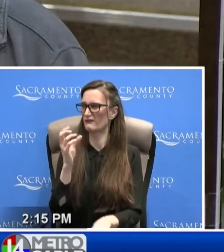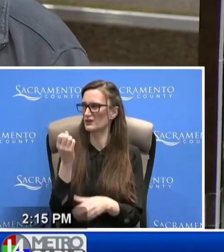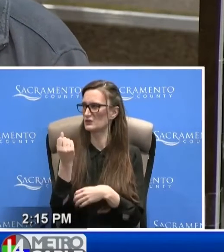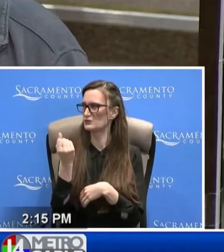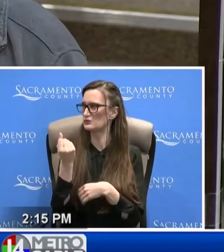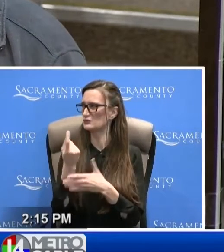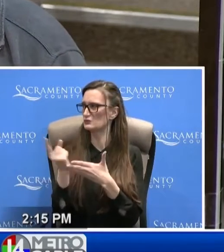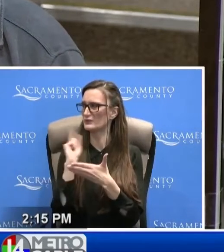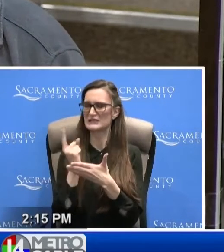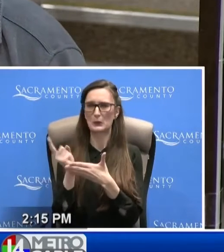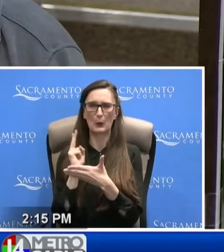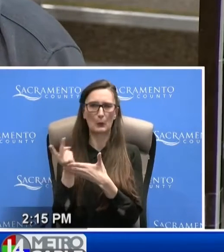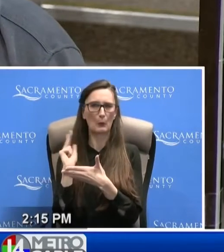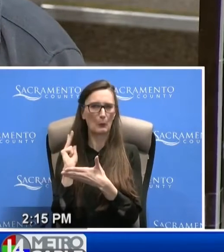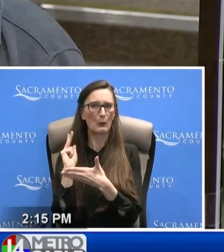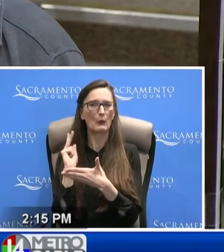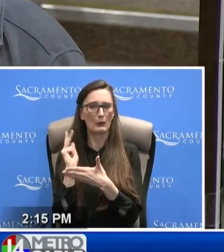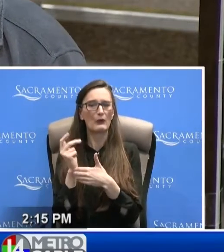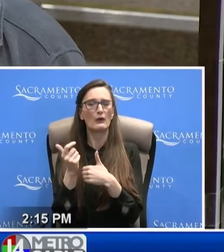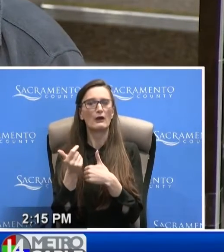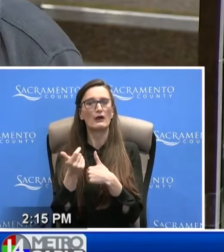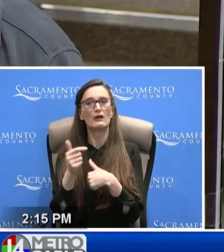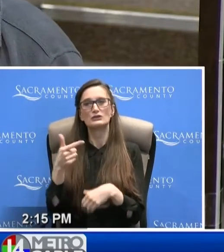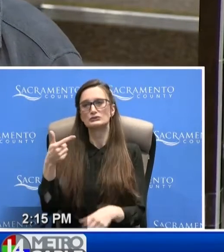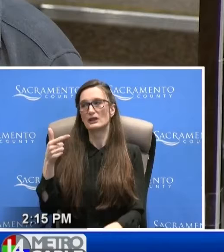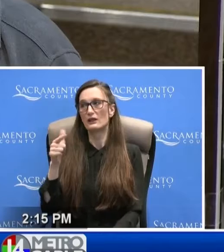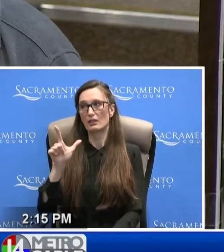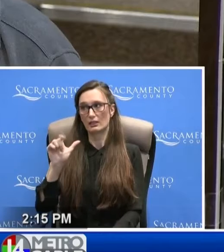and I know that Grant Park was mentioned and Grand